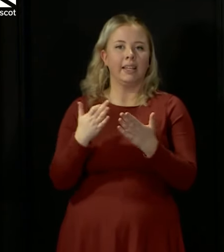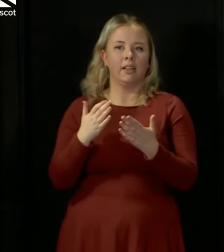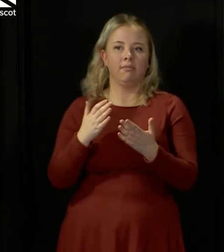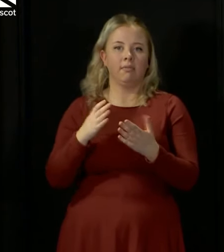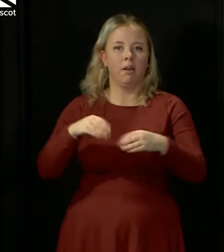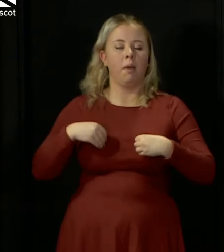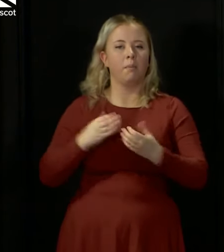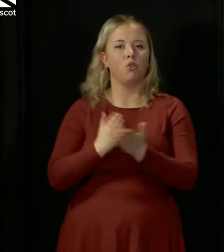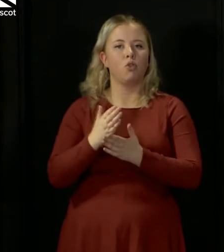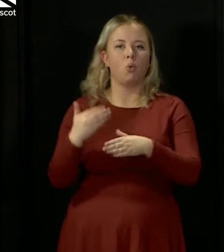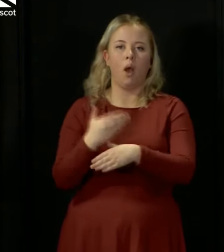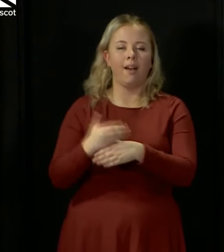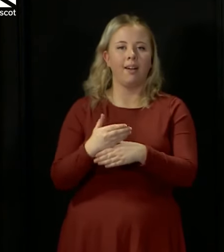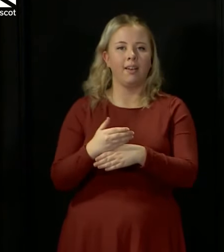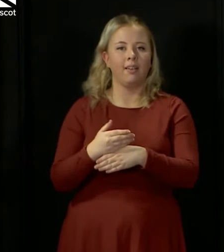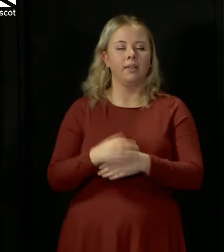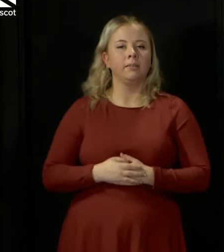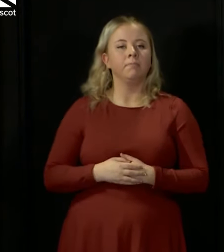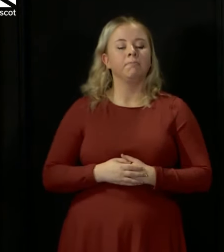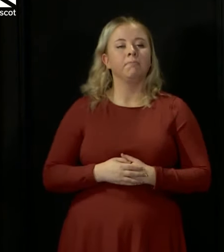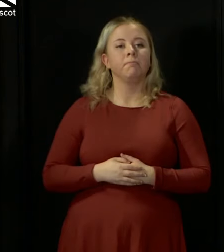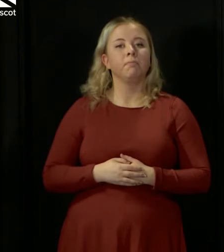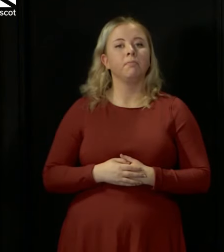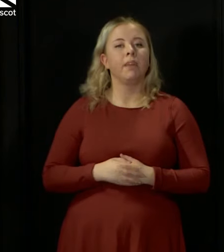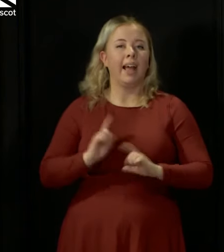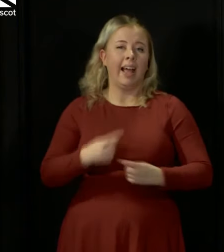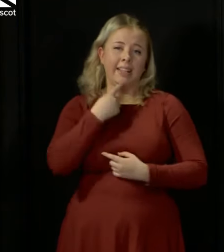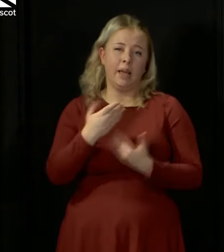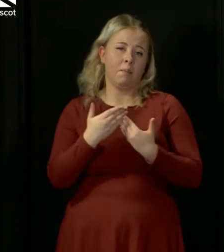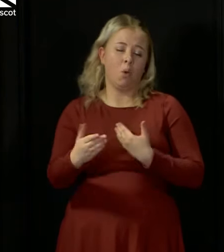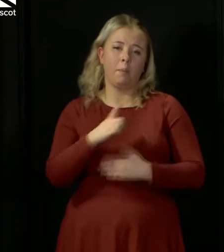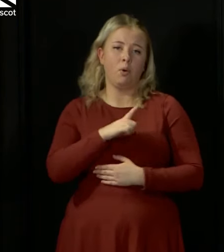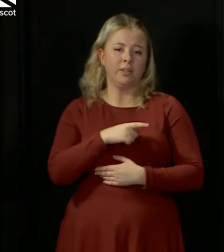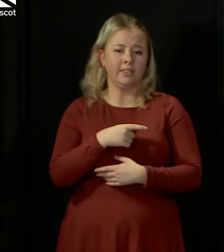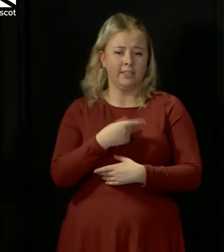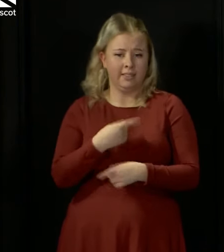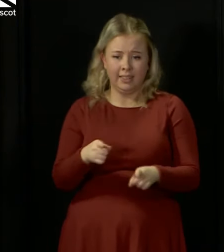reason I will not say any more, if you forgive me, is that these are, every single one is